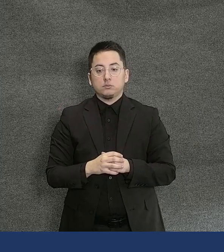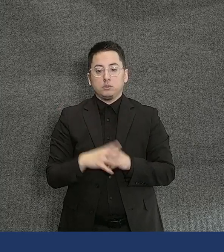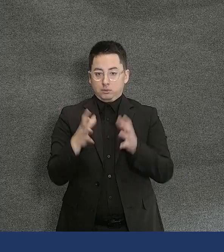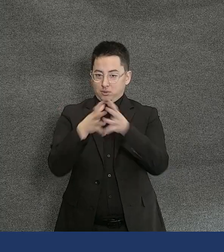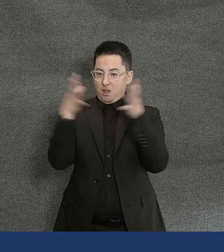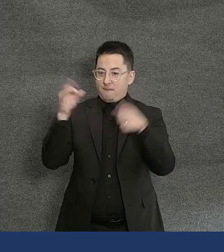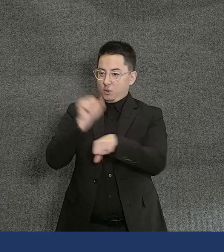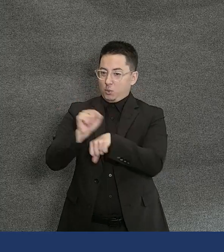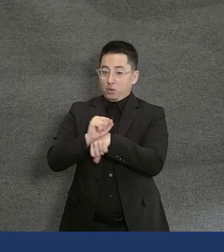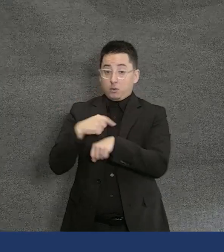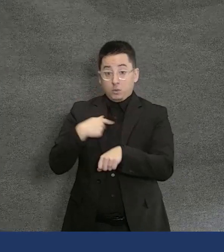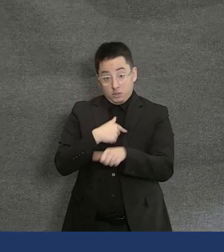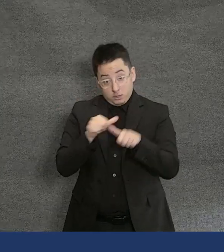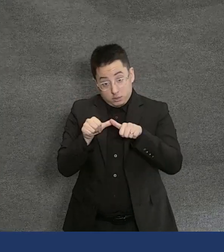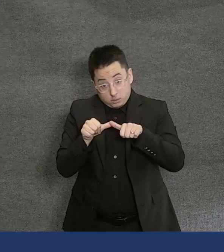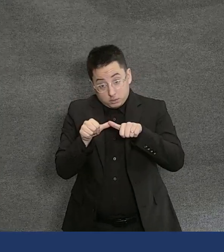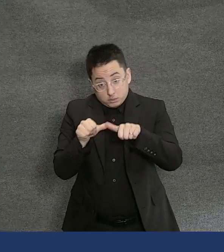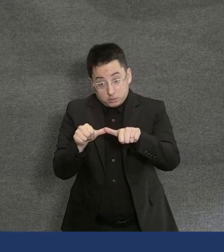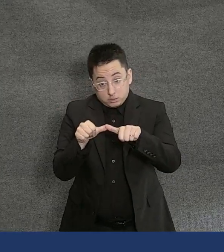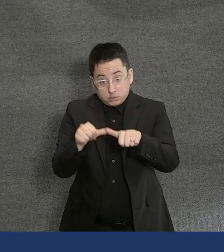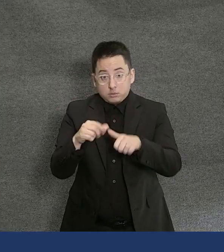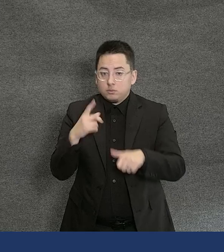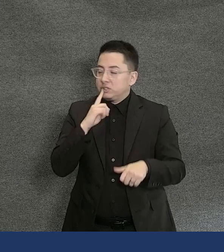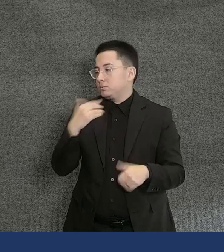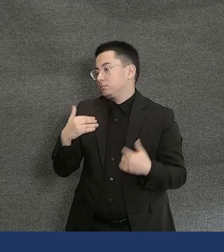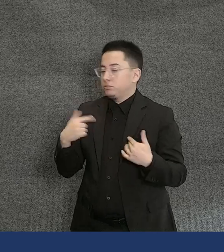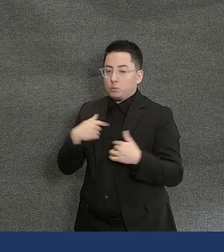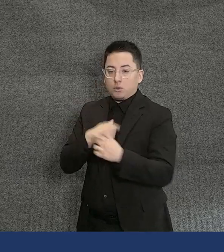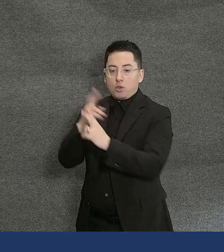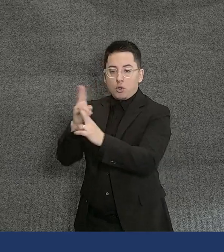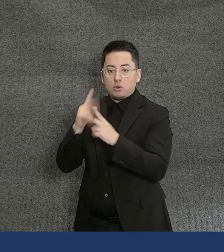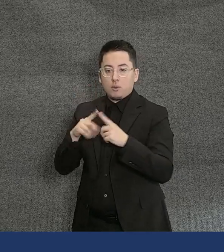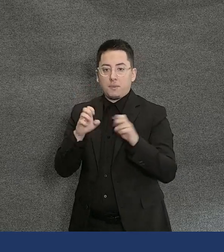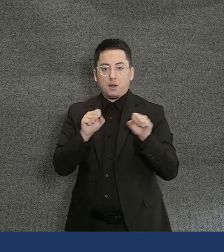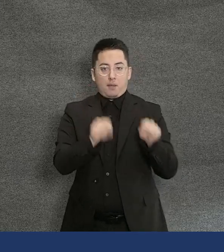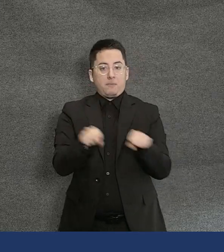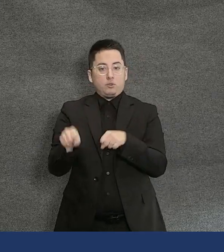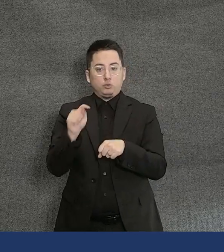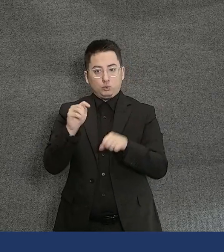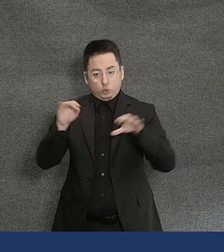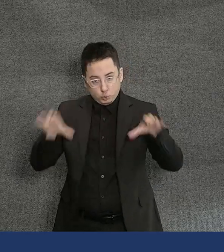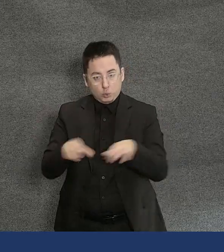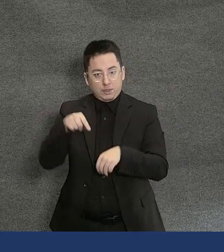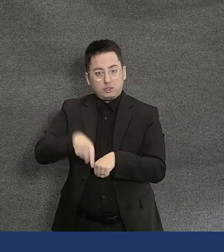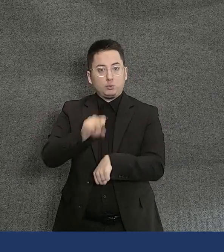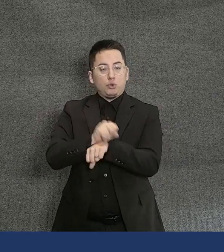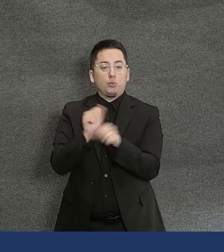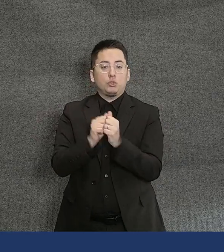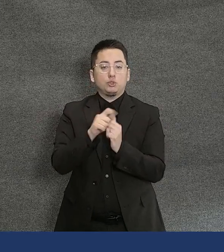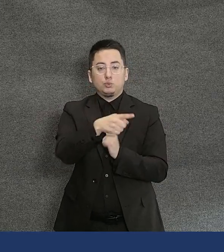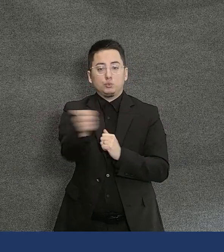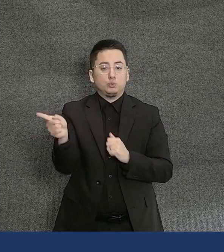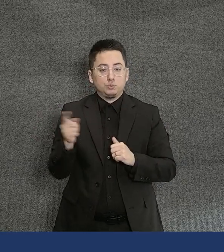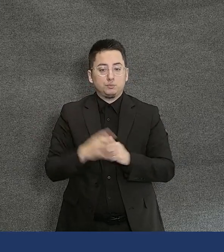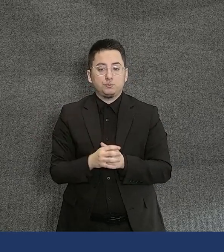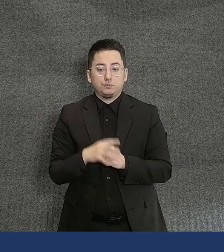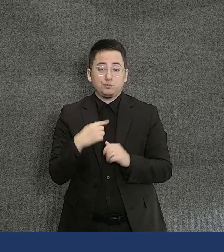that we are honored to do this for you, and I hope that you stay with us in solidarity